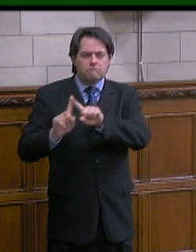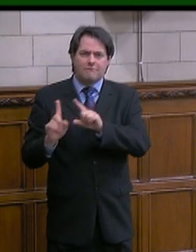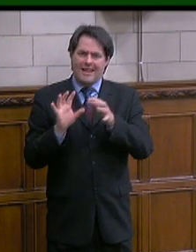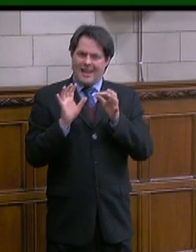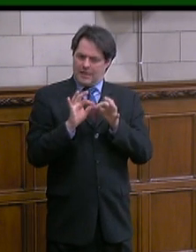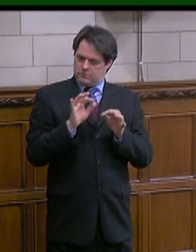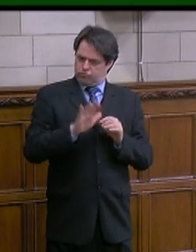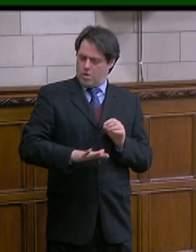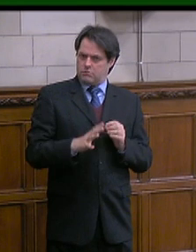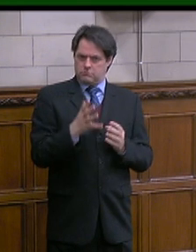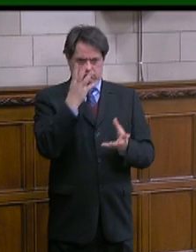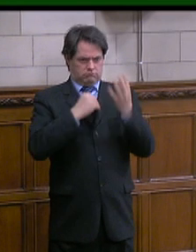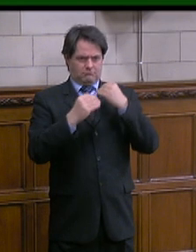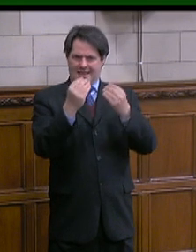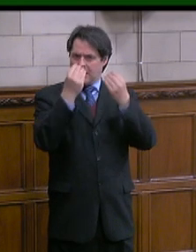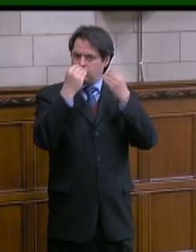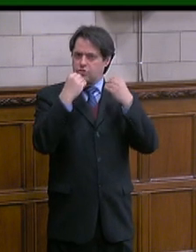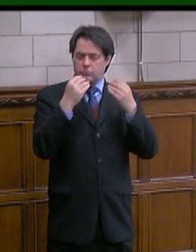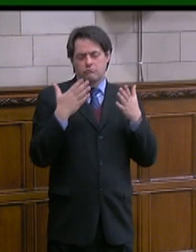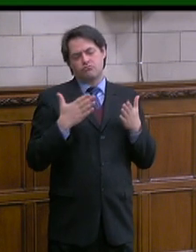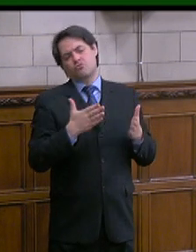that makes up the broader school curriculum.